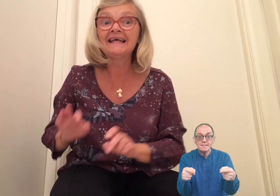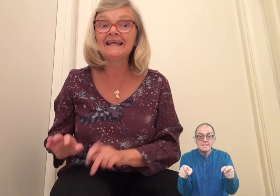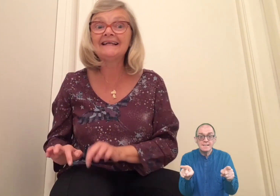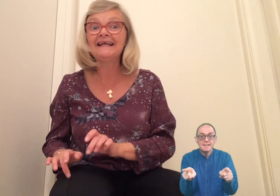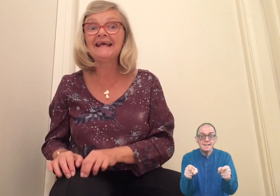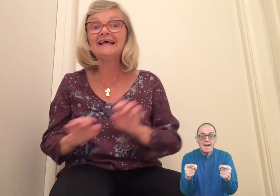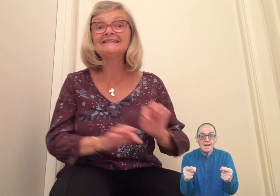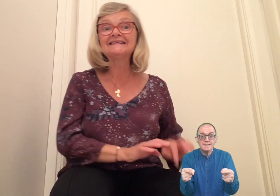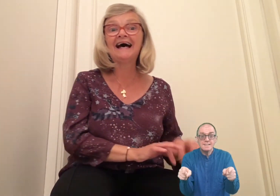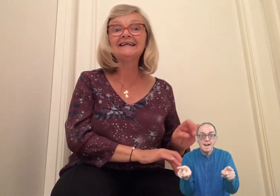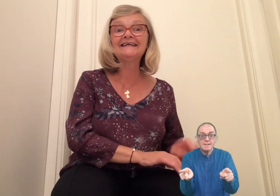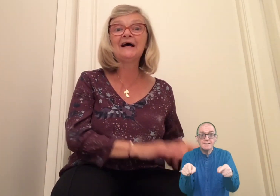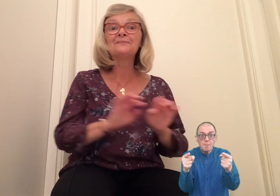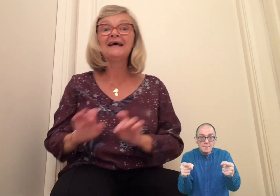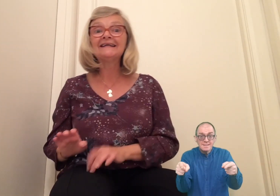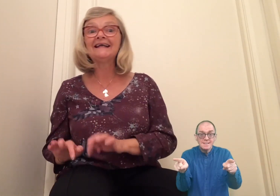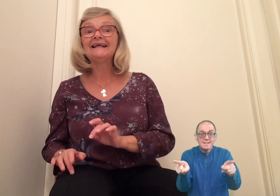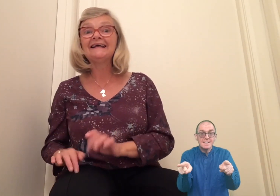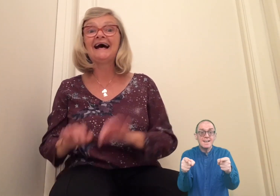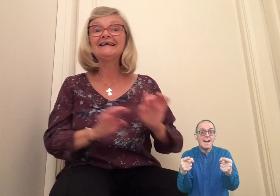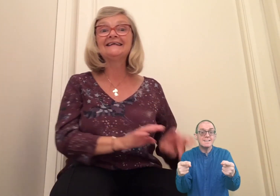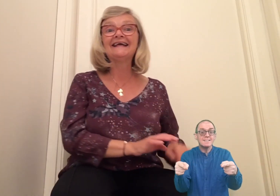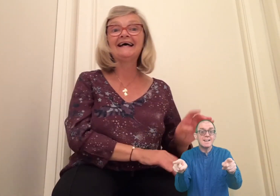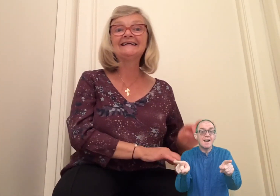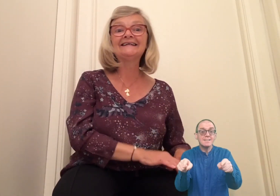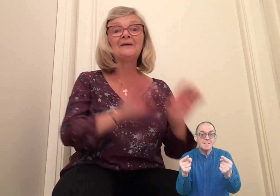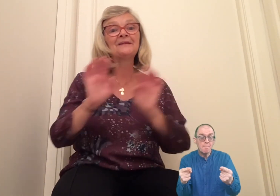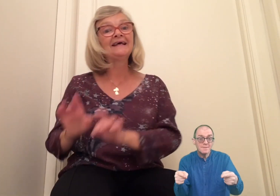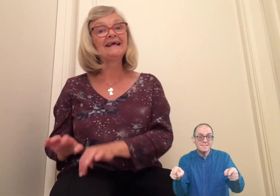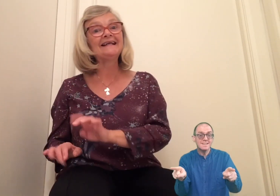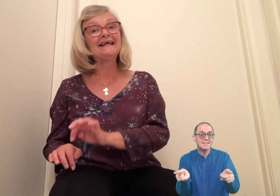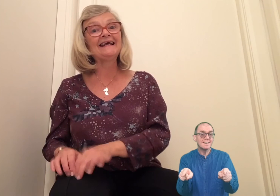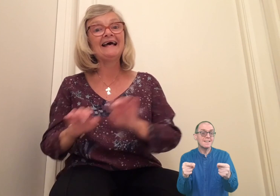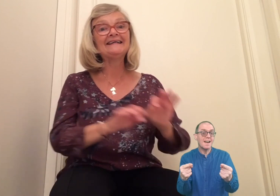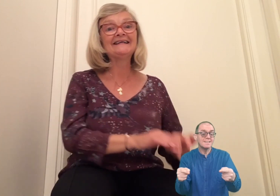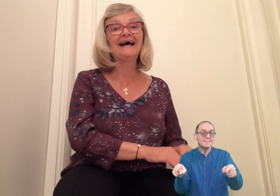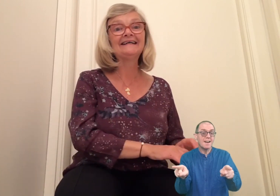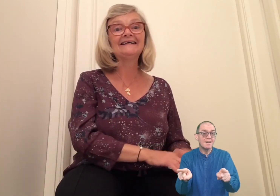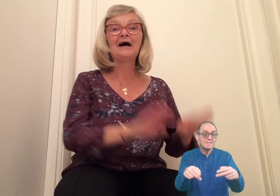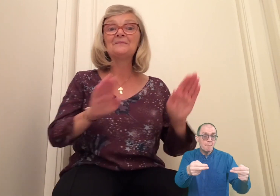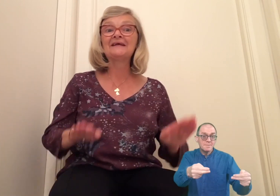Diddley di del diddle dum